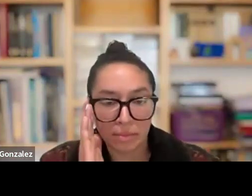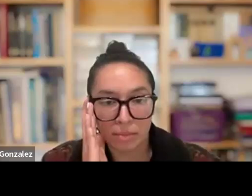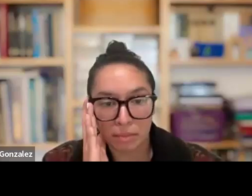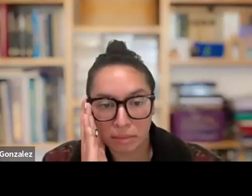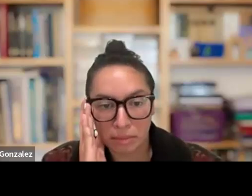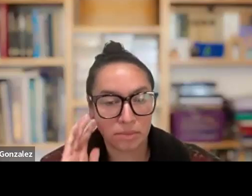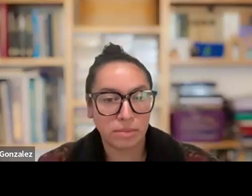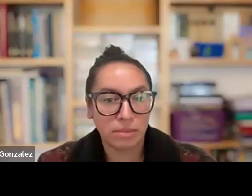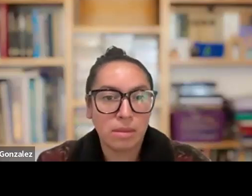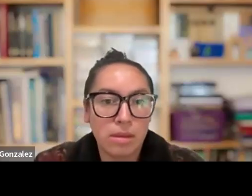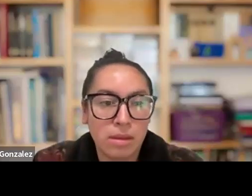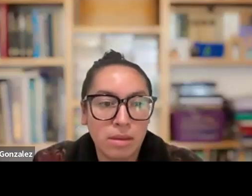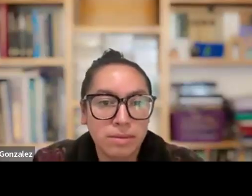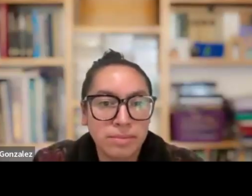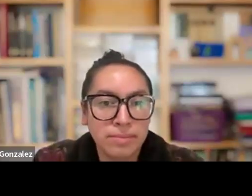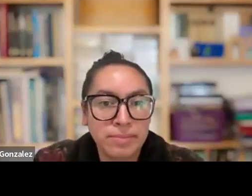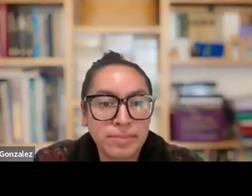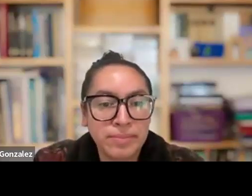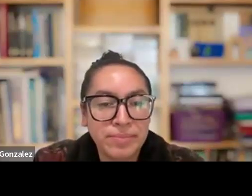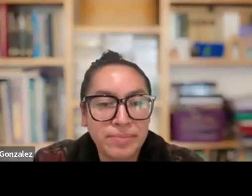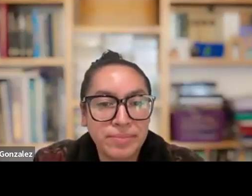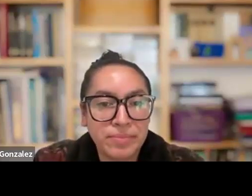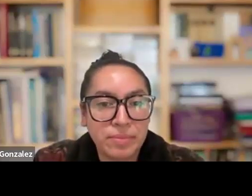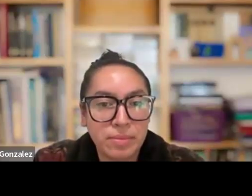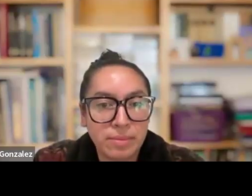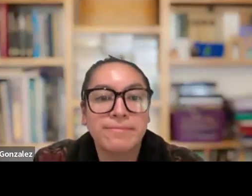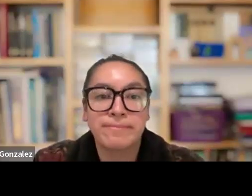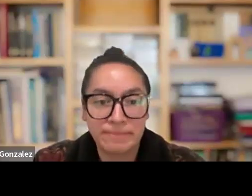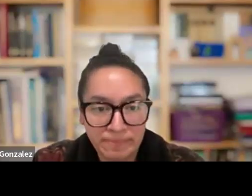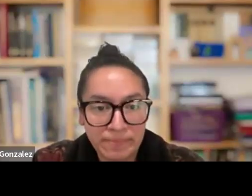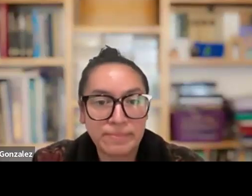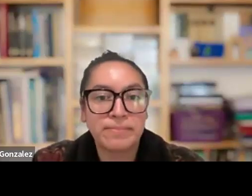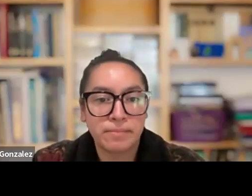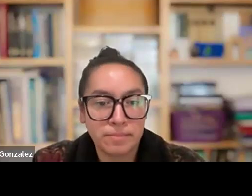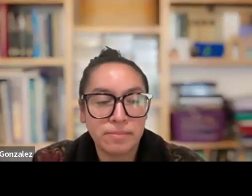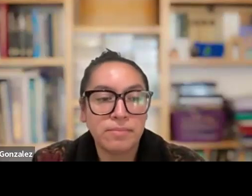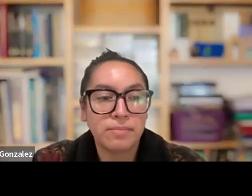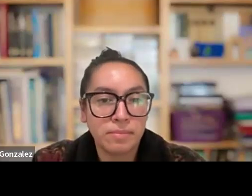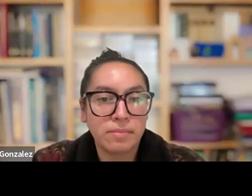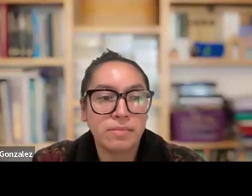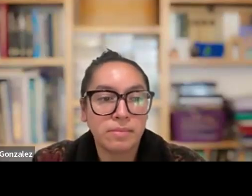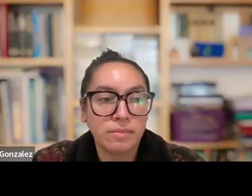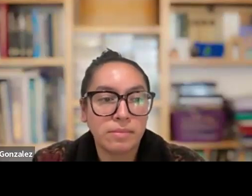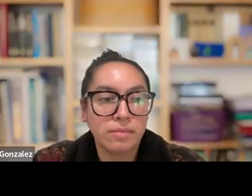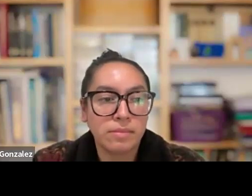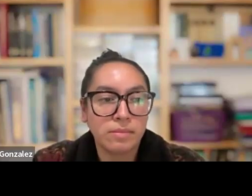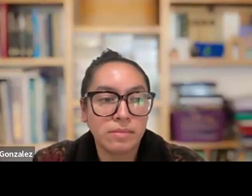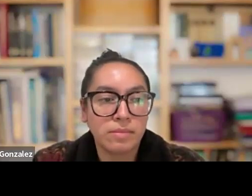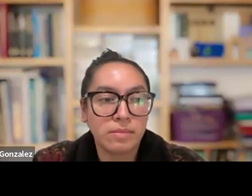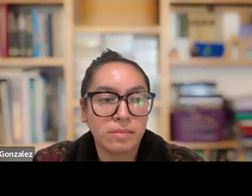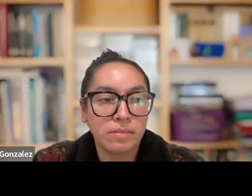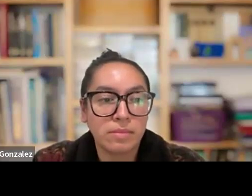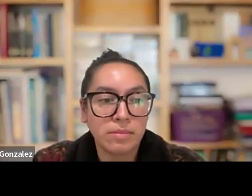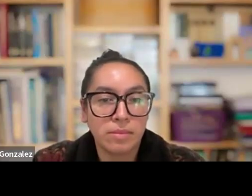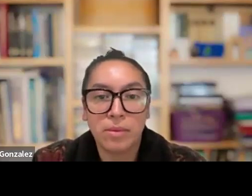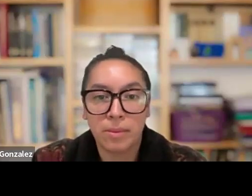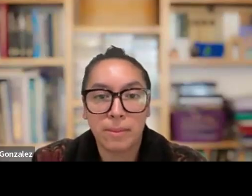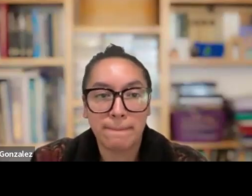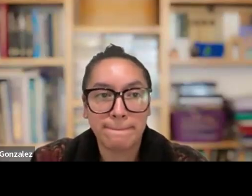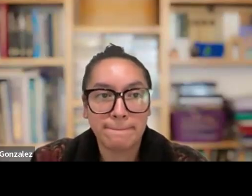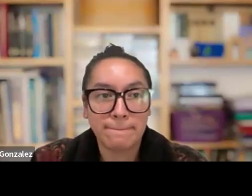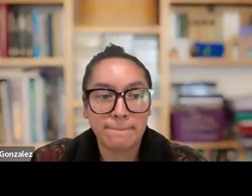would include the Digital Equity Public Survey that's available online and by mobile phone. And